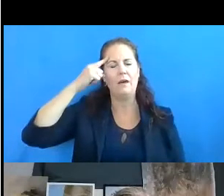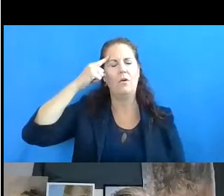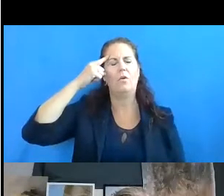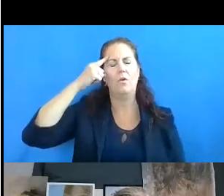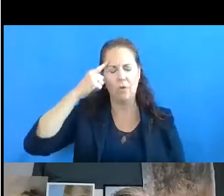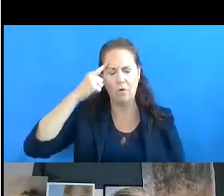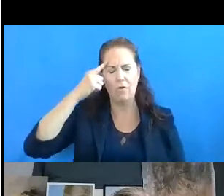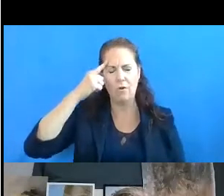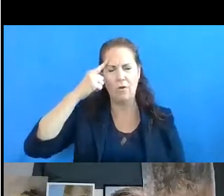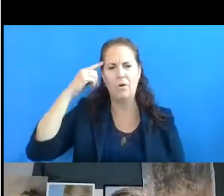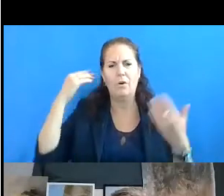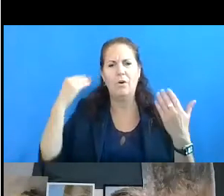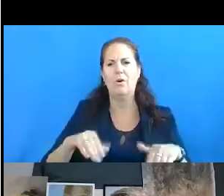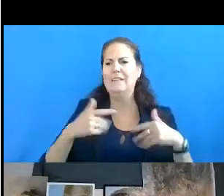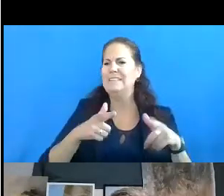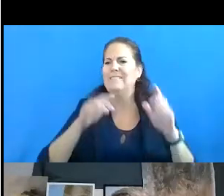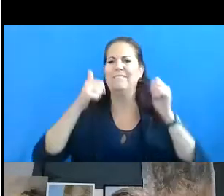The top part in X̱aayda Kil.